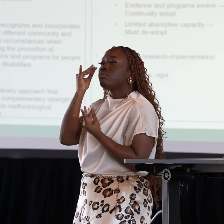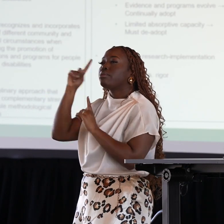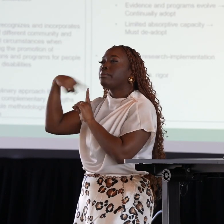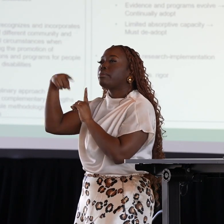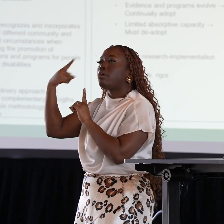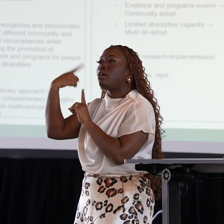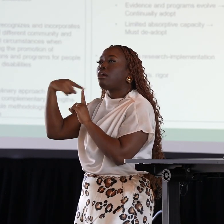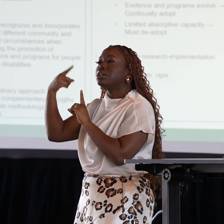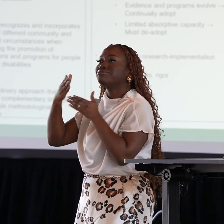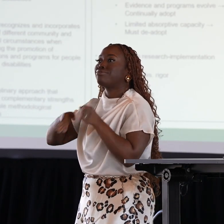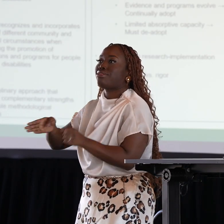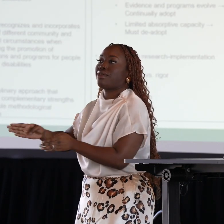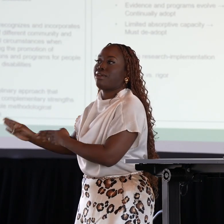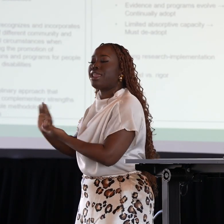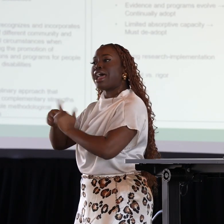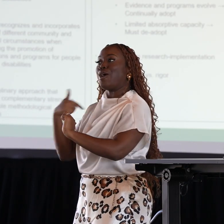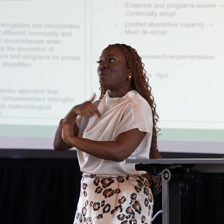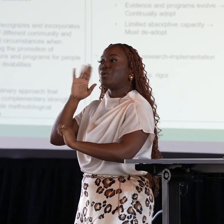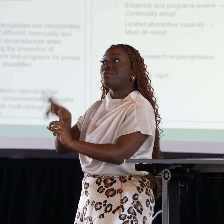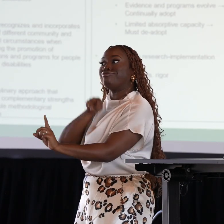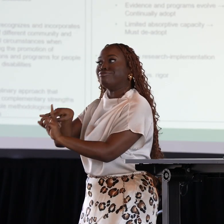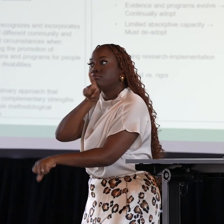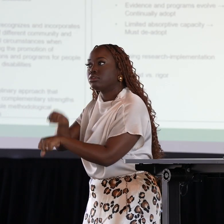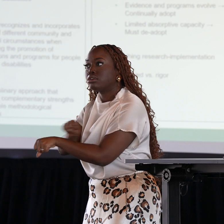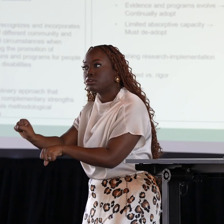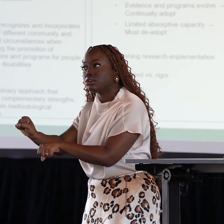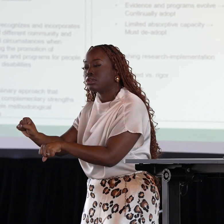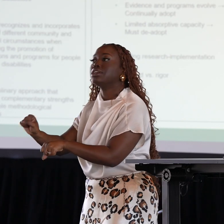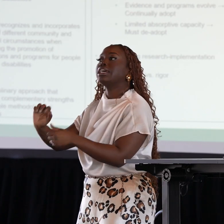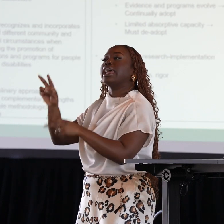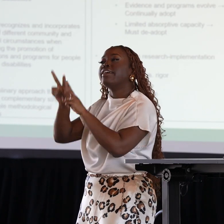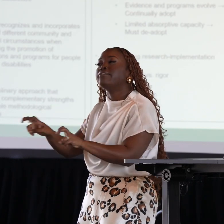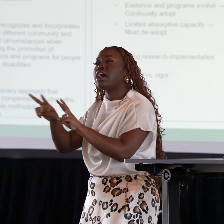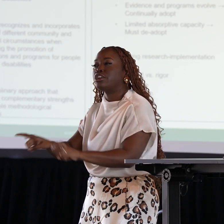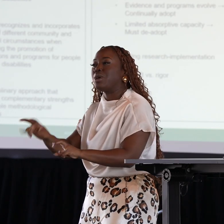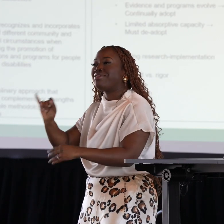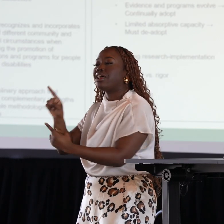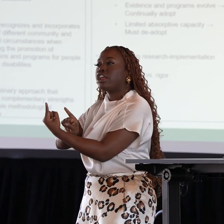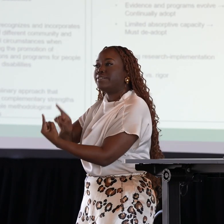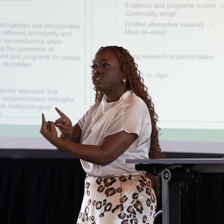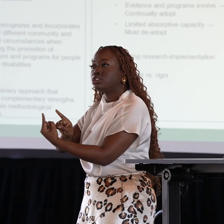thoughtful and planful about how we're going to actually implement and evaluate these interventions. So there's this